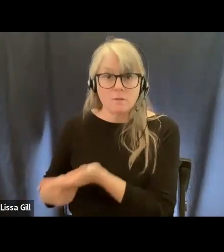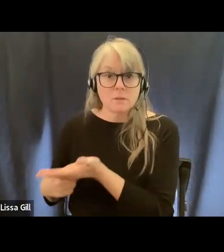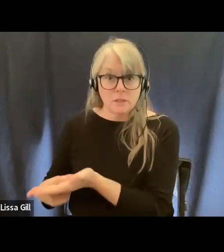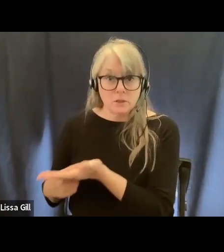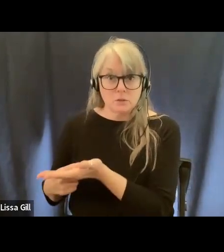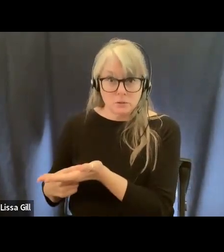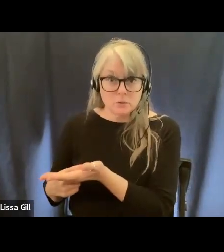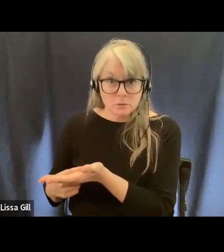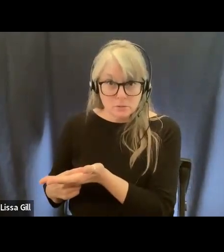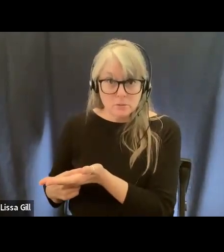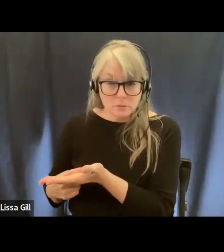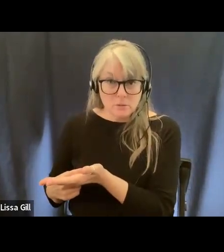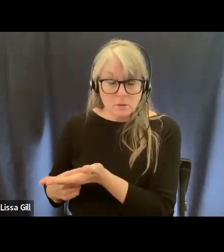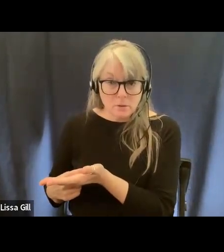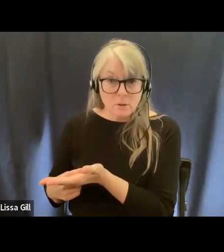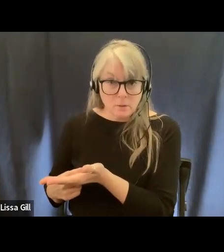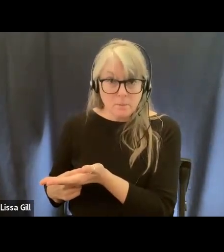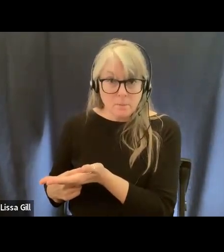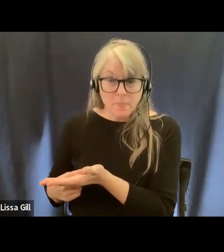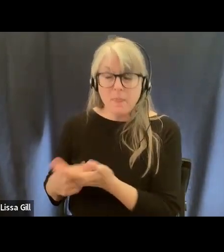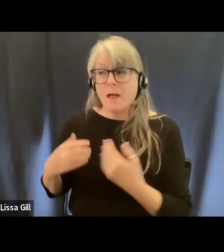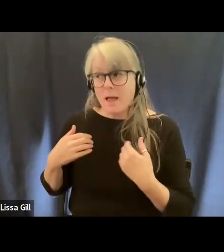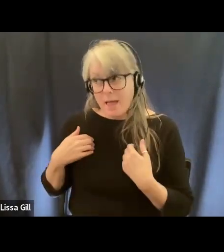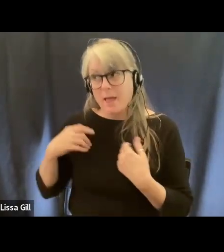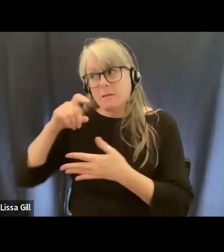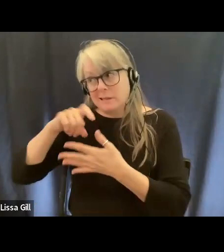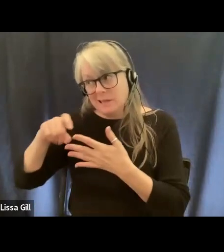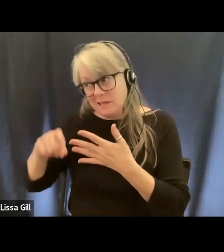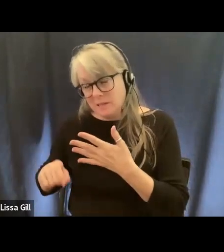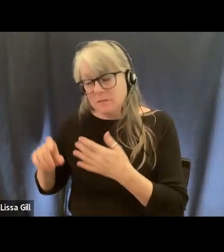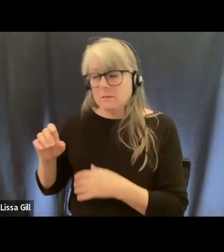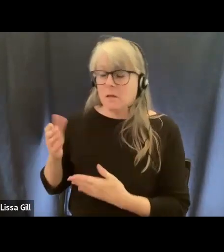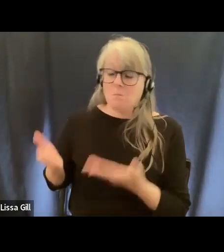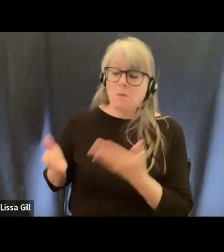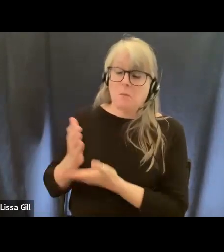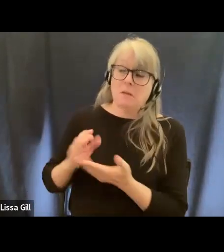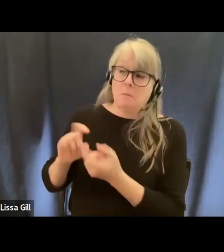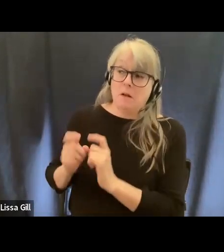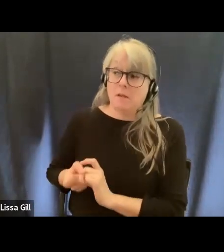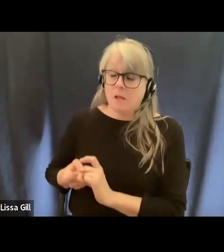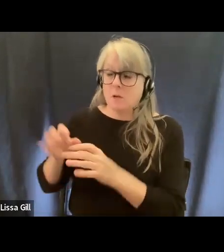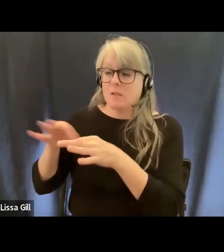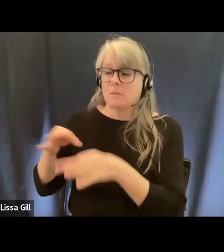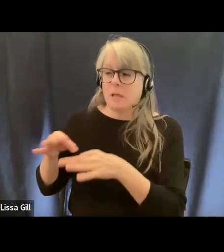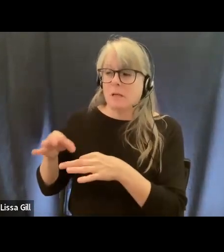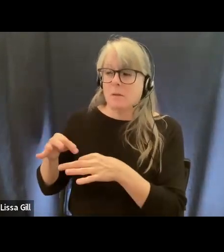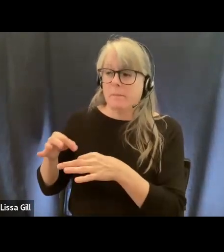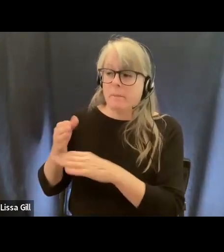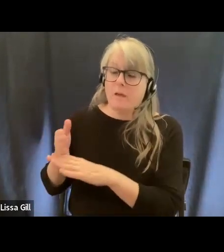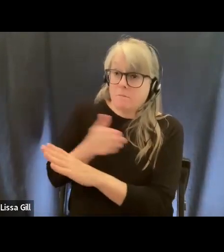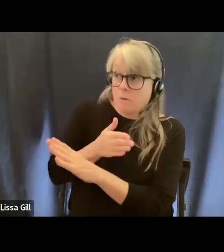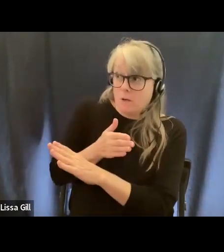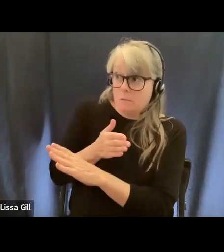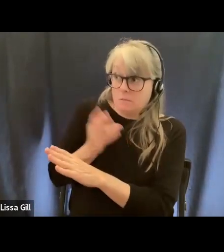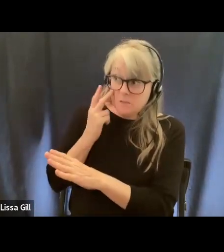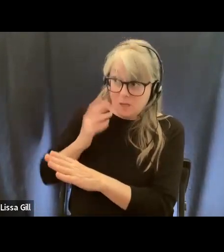You know, I do have some needs. I may need some modifications and explain them upfront to see if they were willing to work with me.